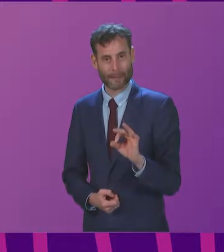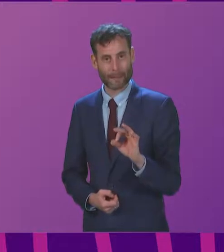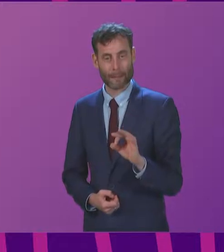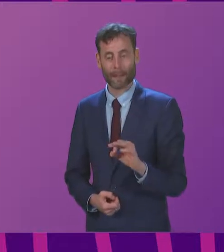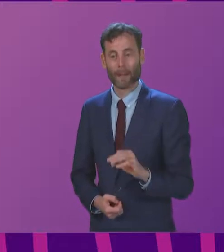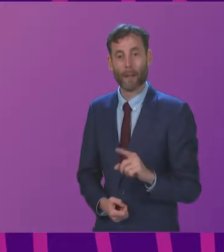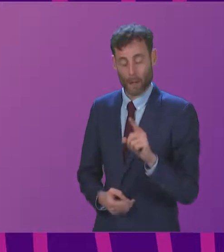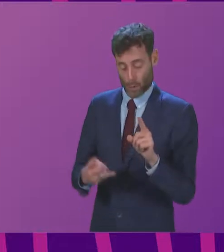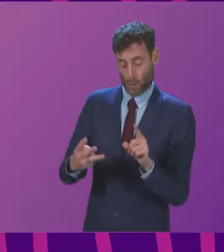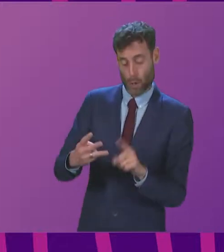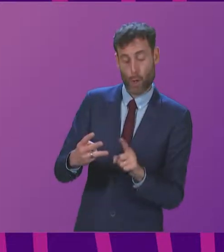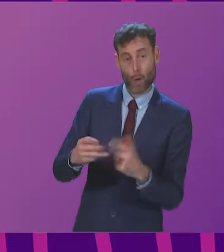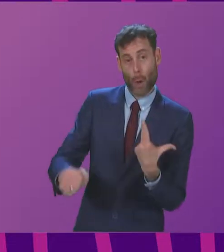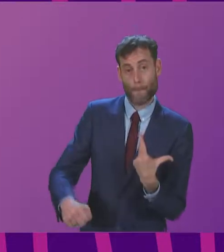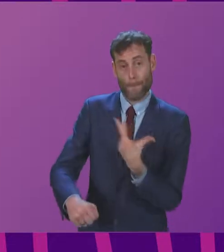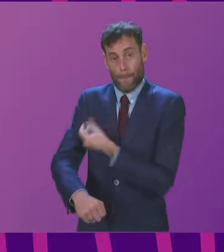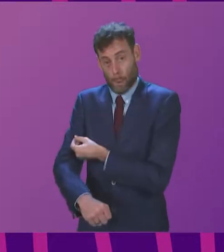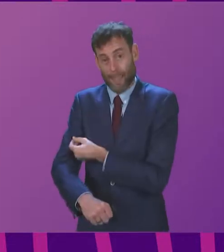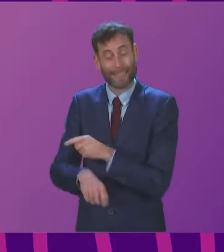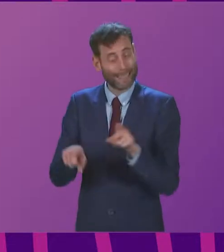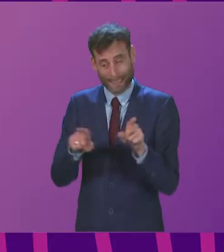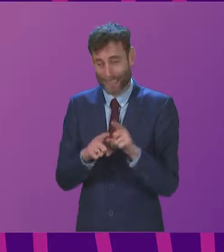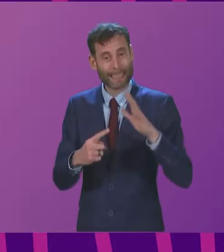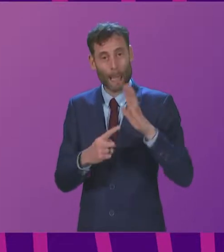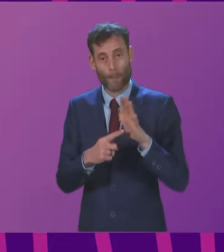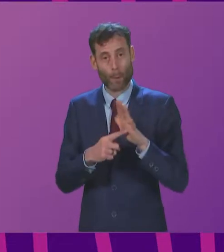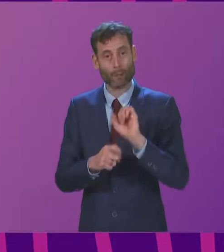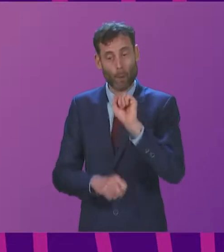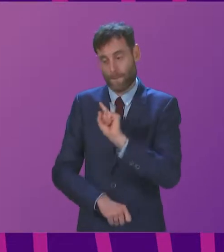getting it is every bit as important as getting the initial vaccinations.